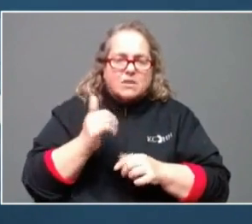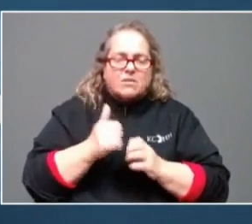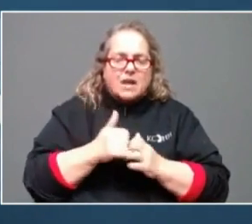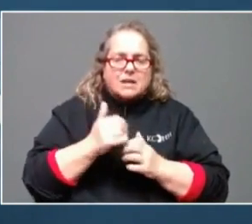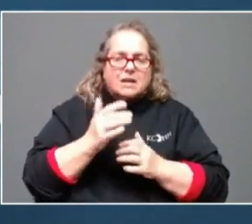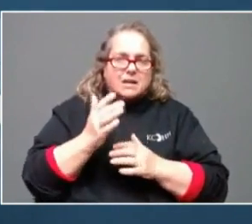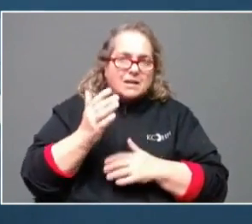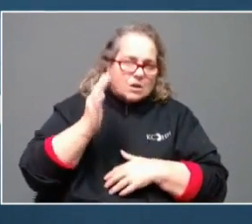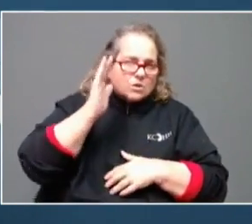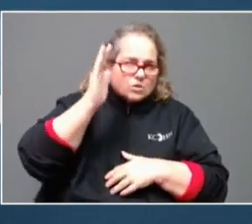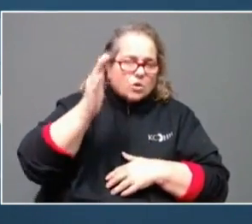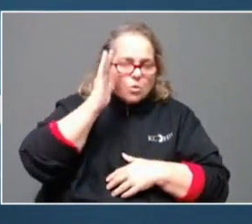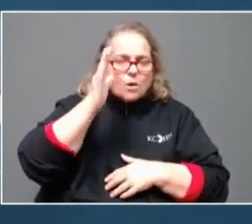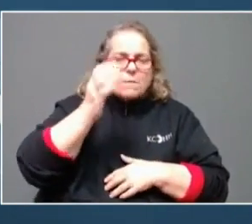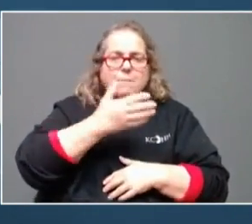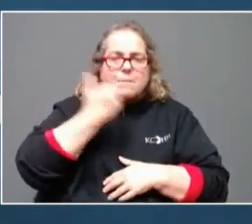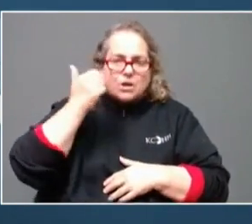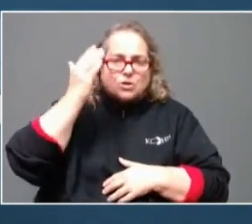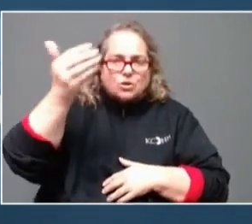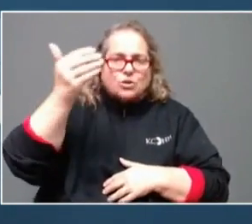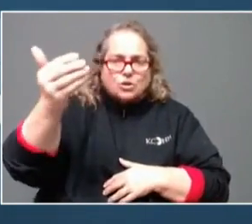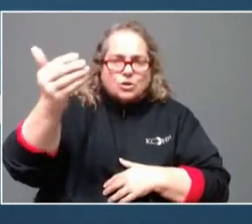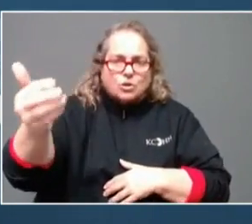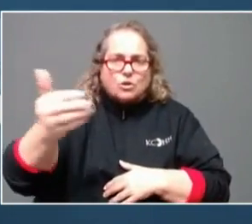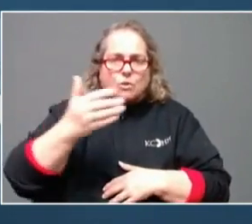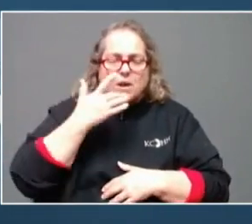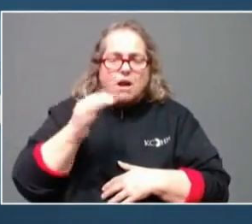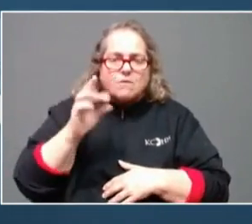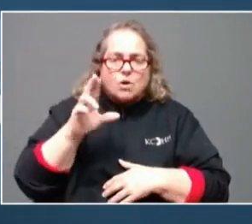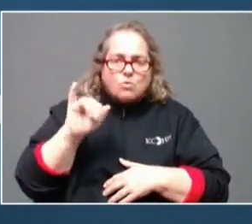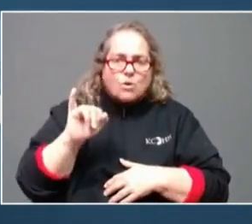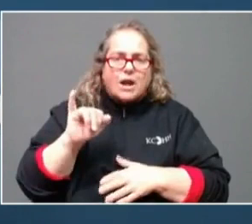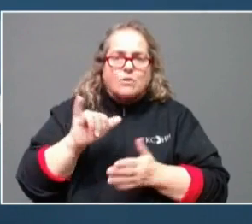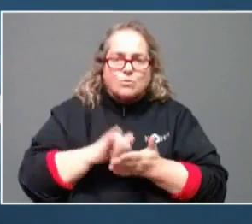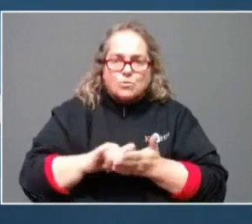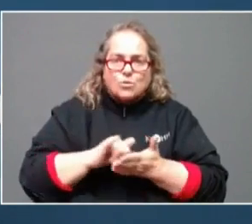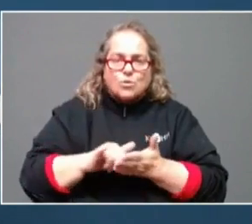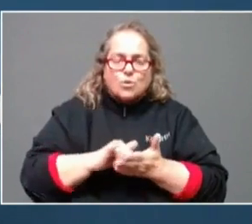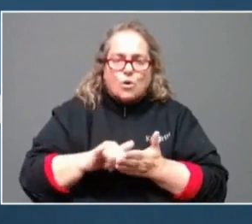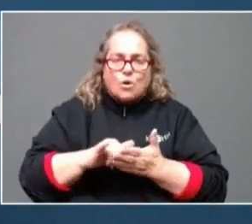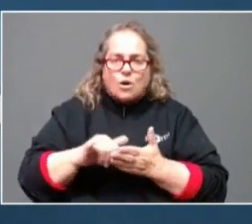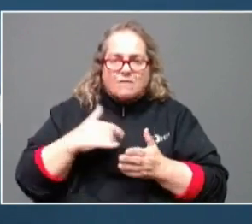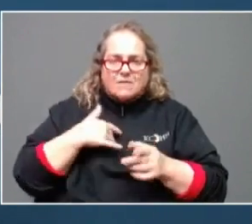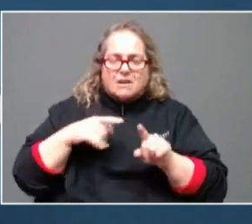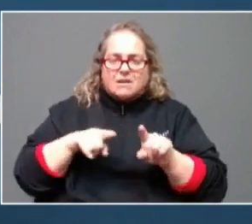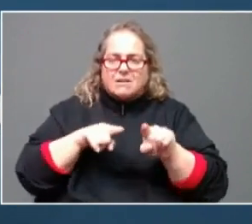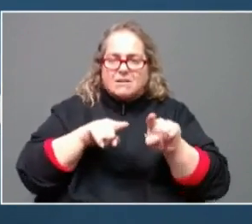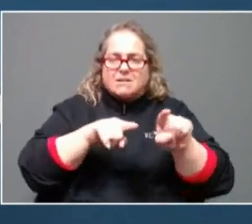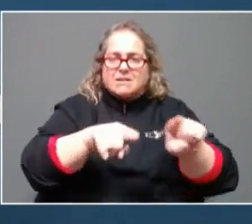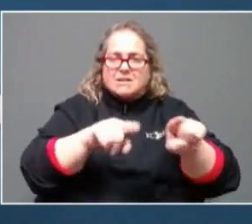tunnel because of, of Rhode island new york's experience that, that we are uh